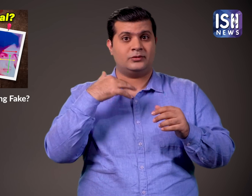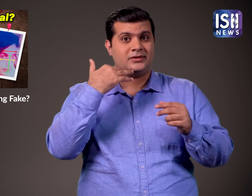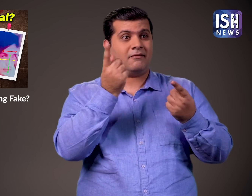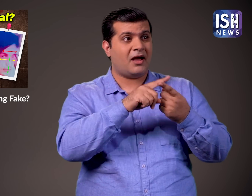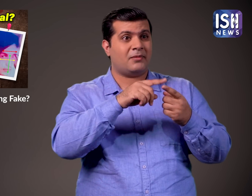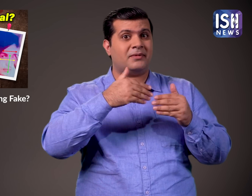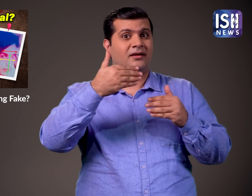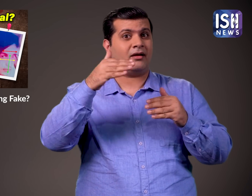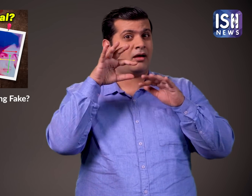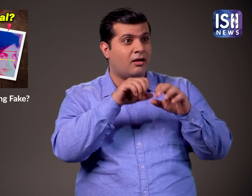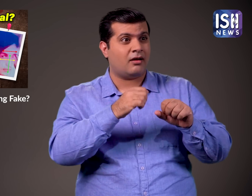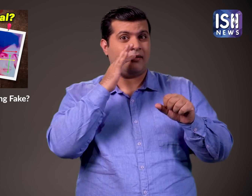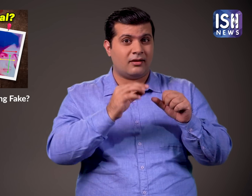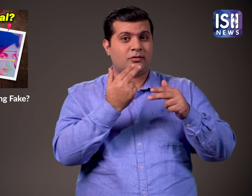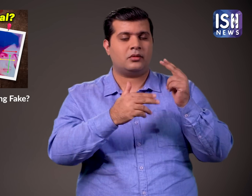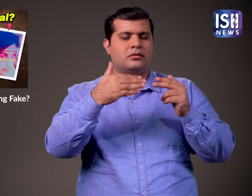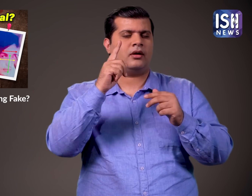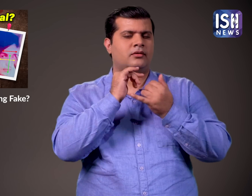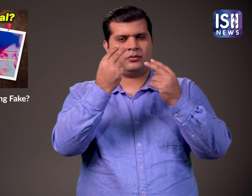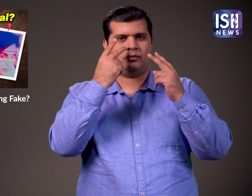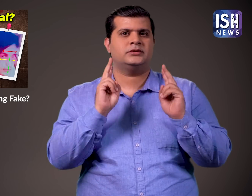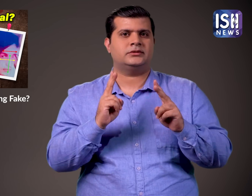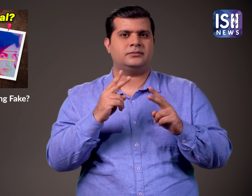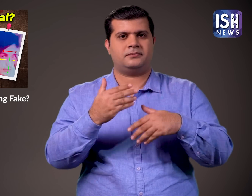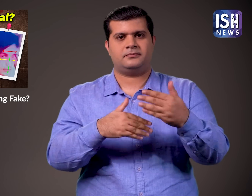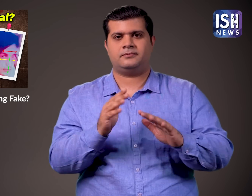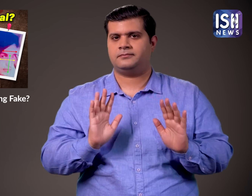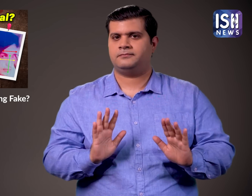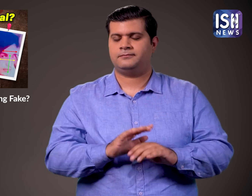Keep watching ISH News for more updates and facts on this incident.